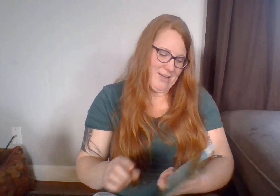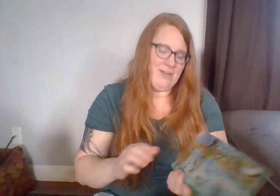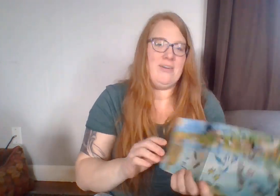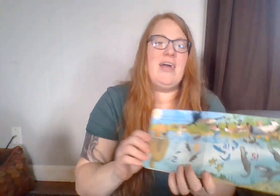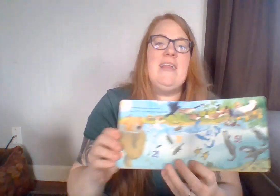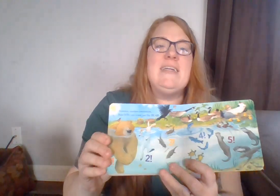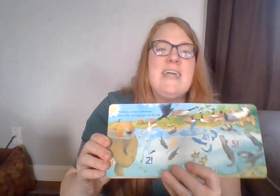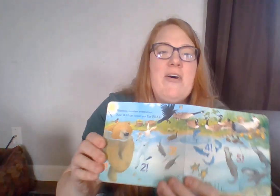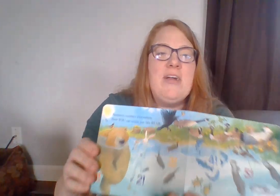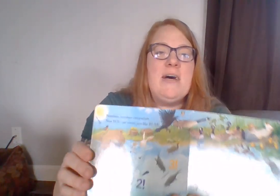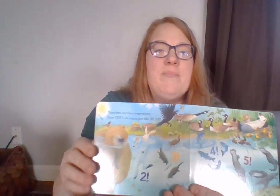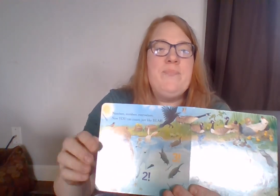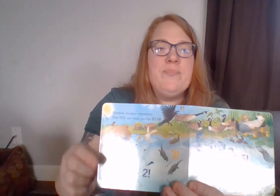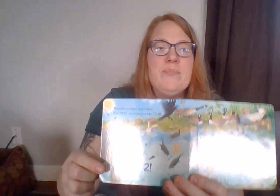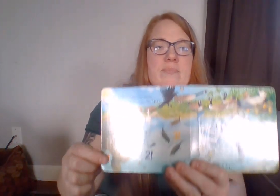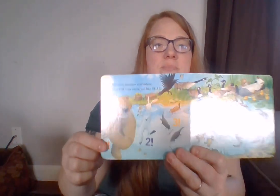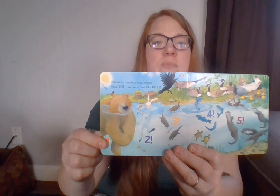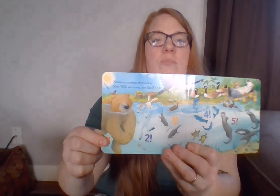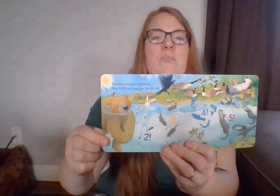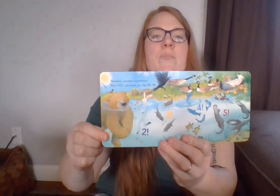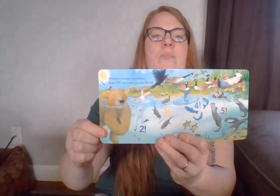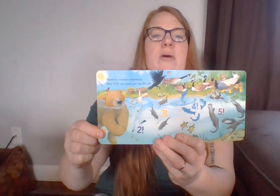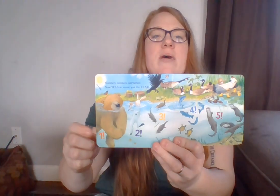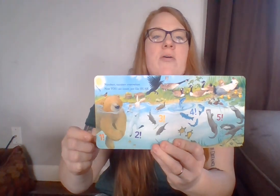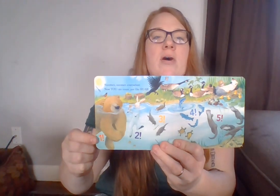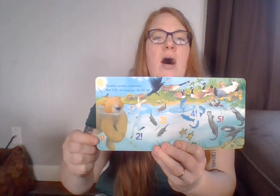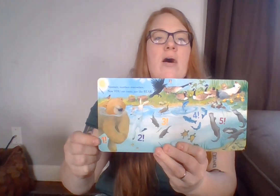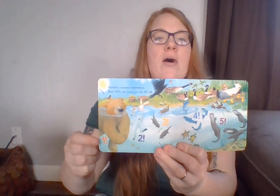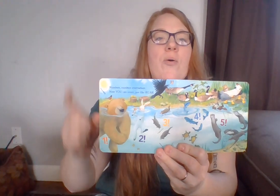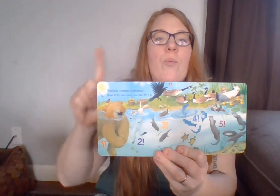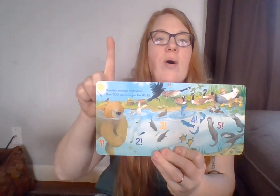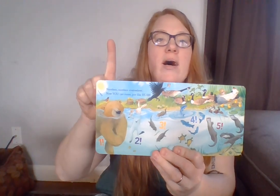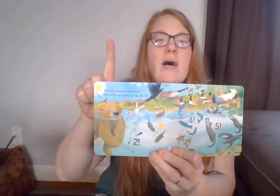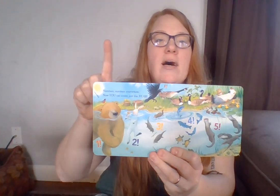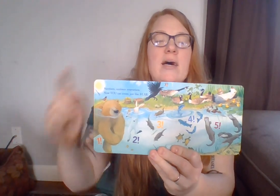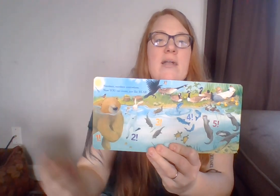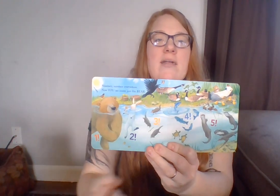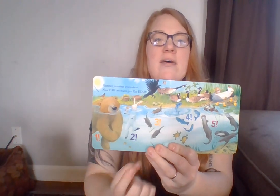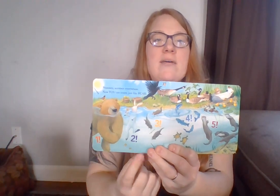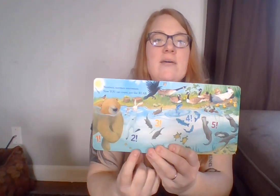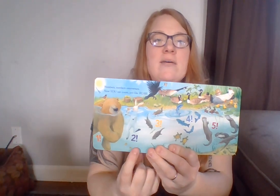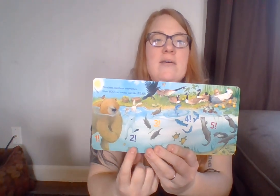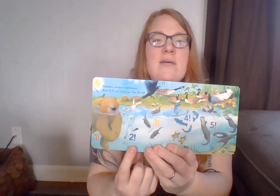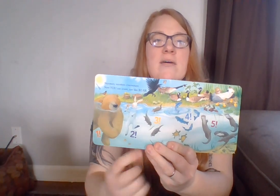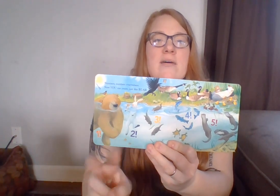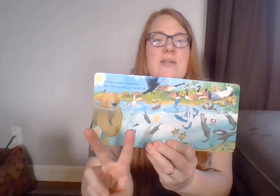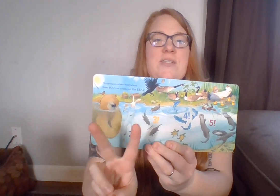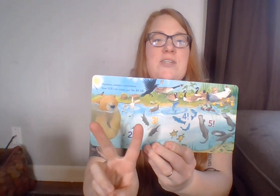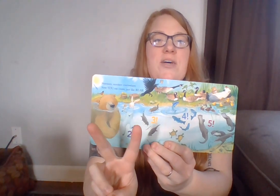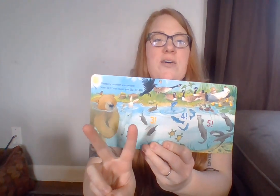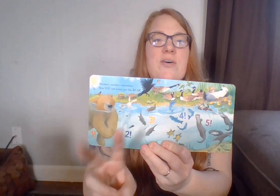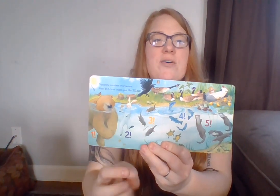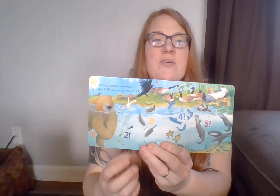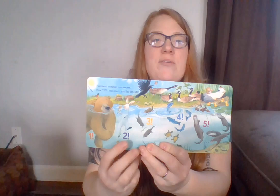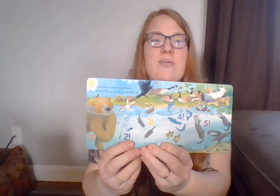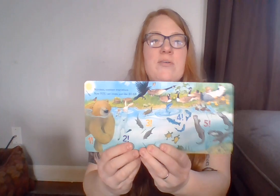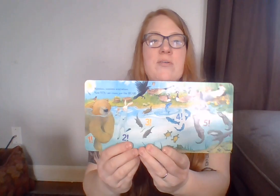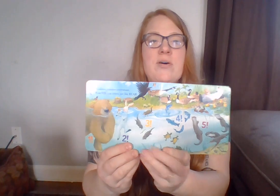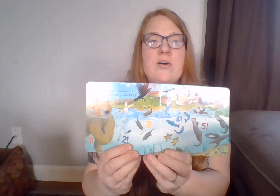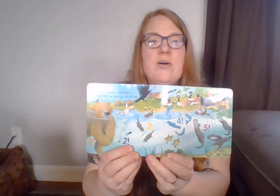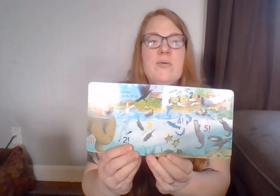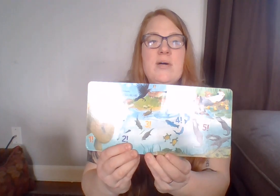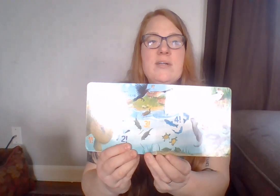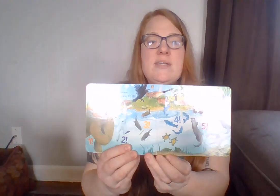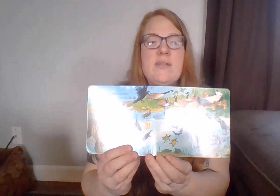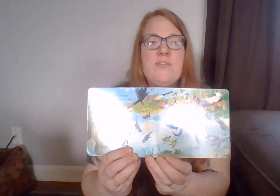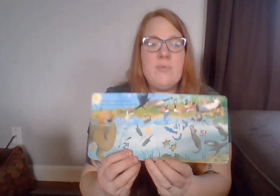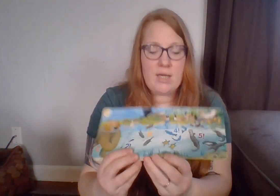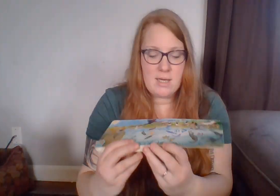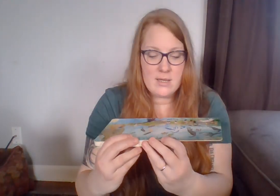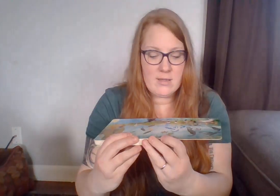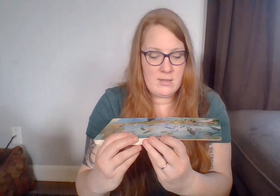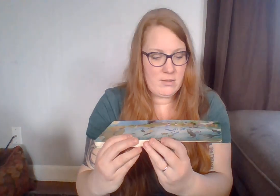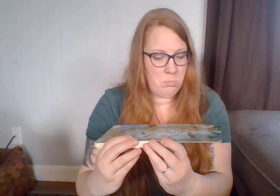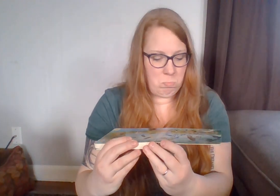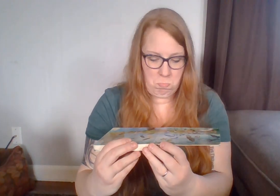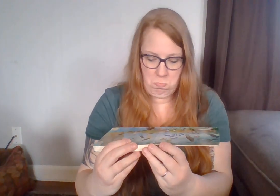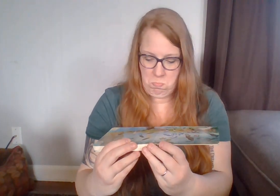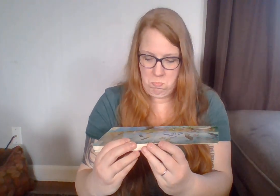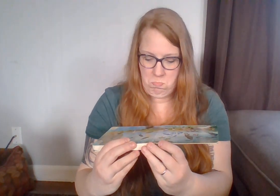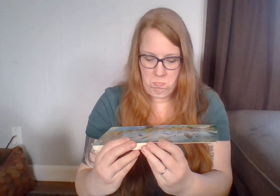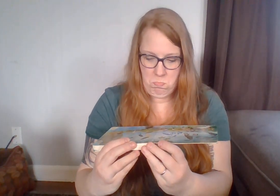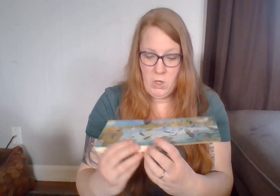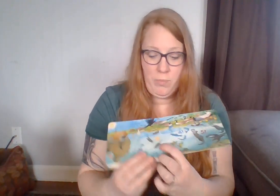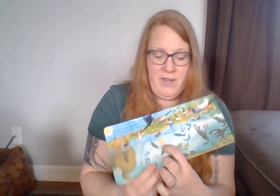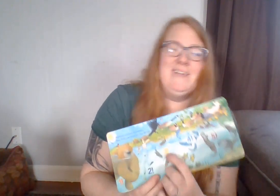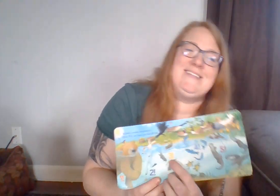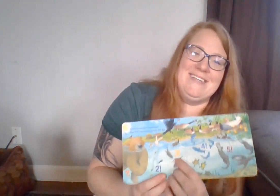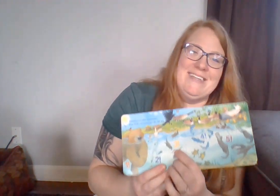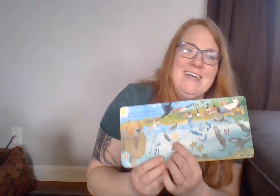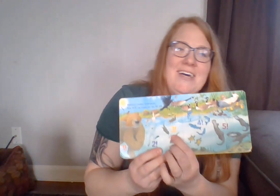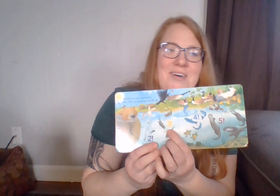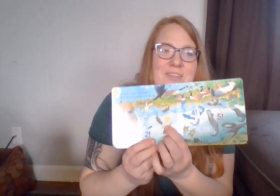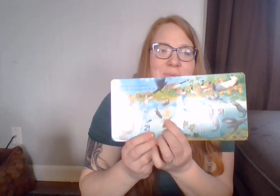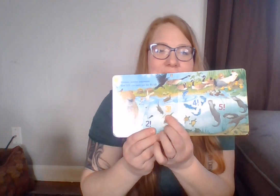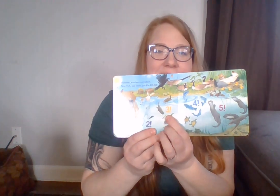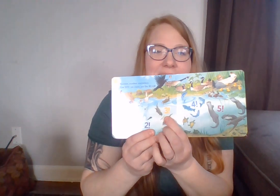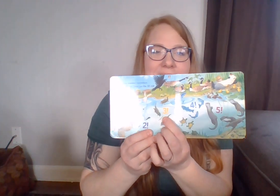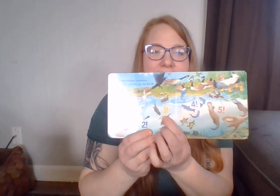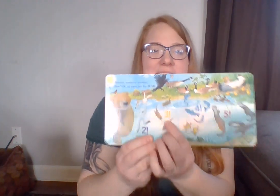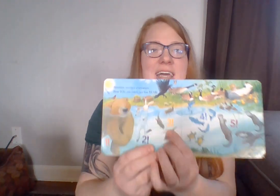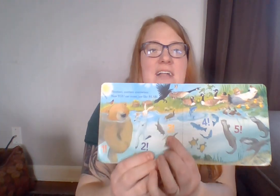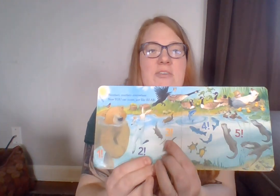okay, let's count 'em, oh, there we go. 1, 2, where's the 3? oh! there it is! 3... it's yellow you